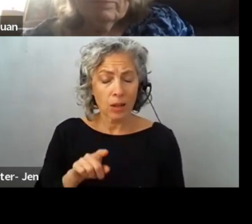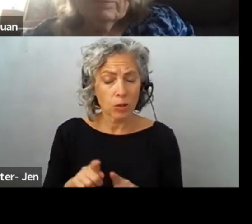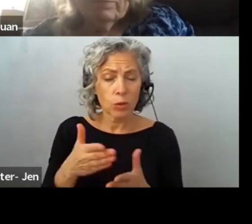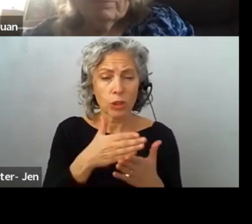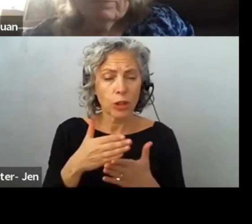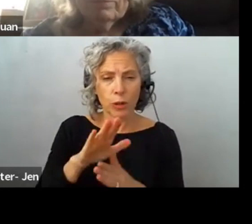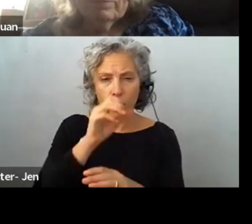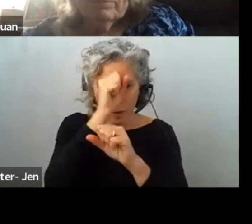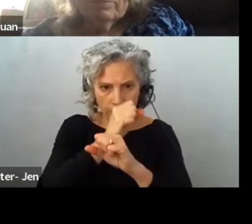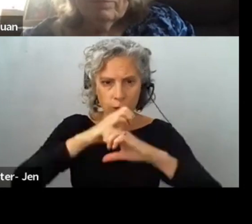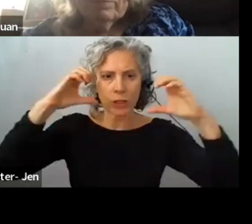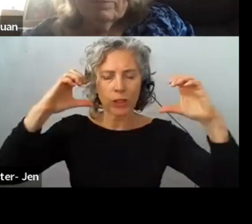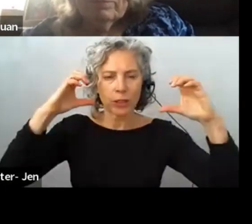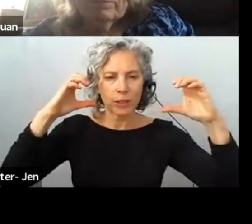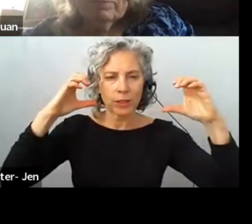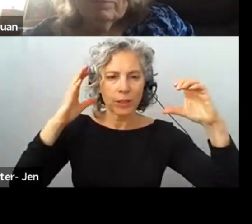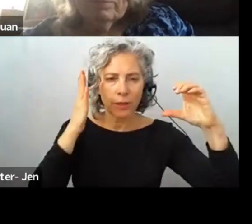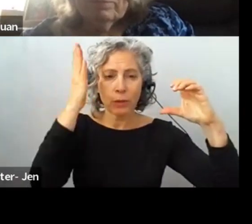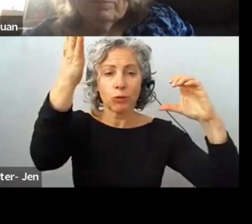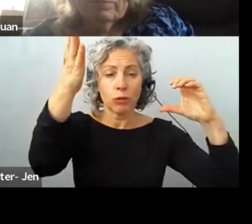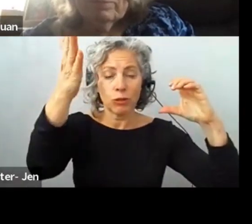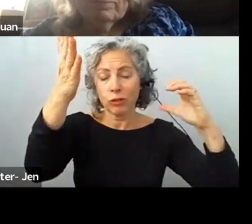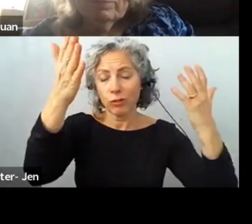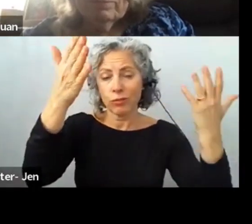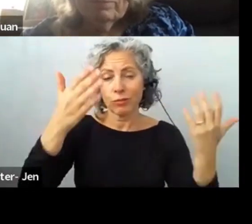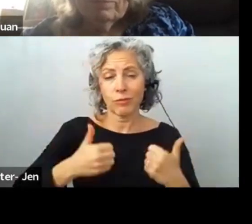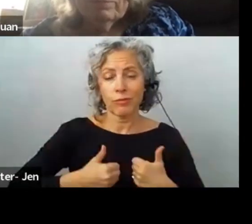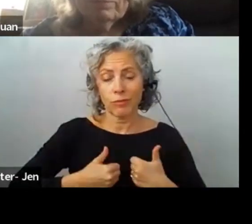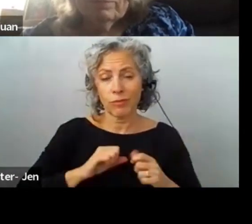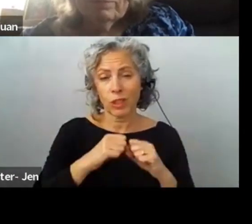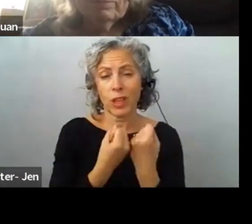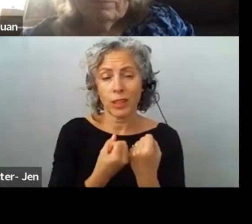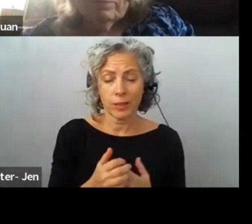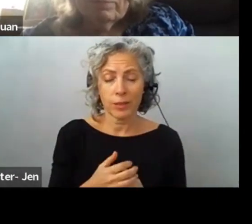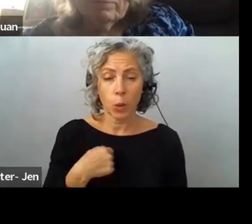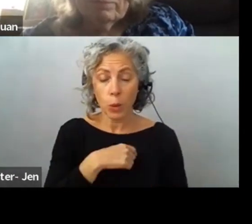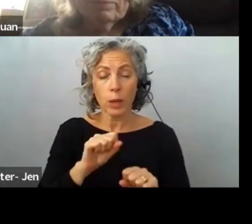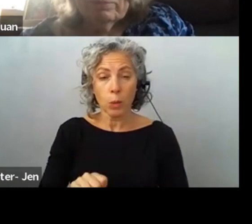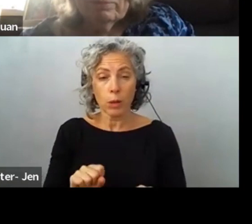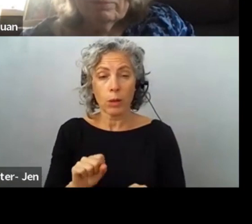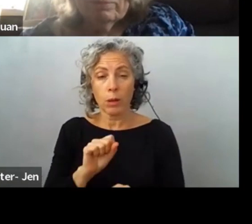what will be a future but that we can all make better. So with